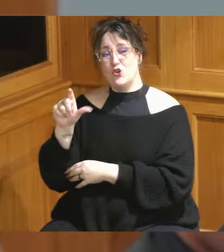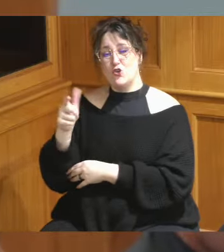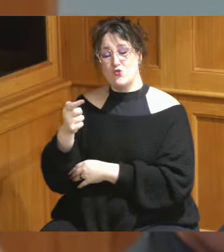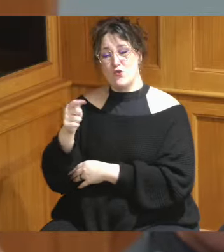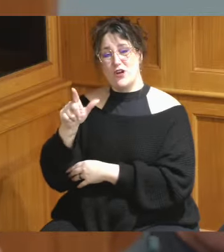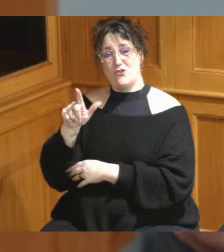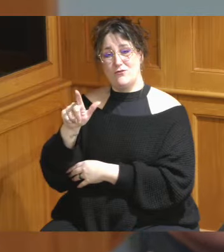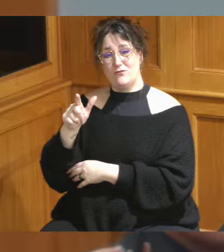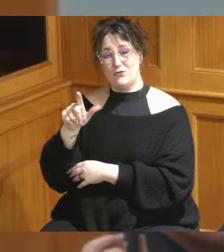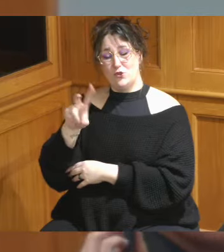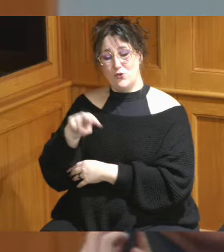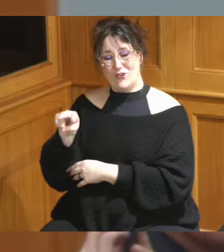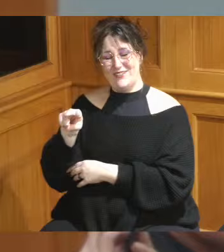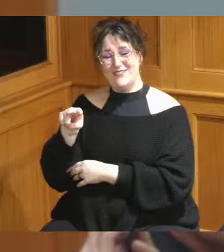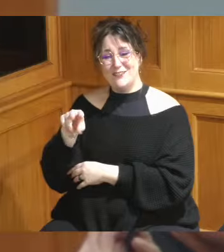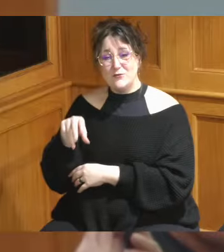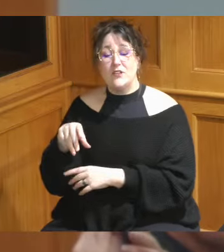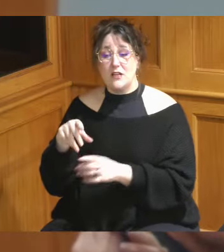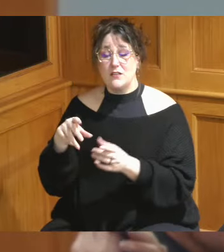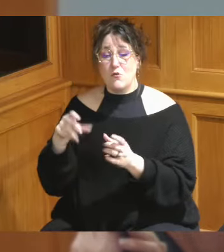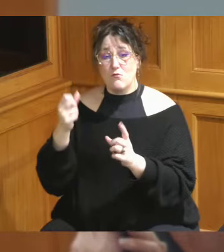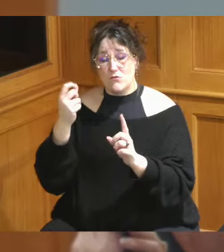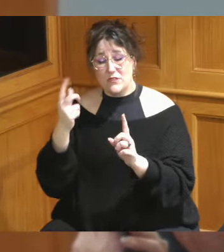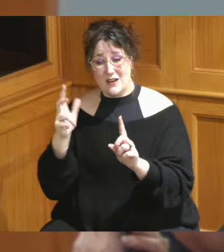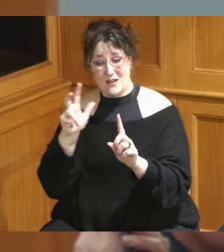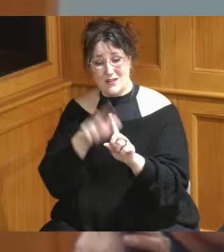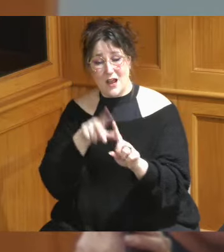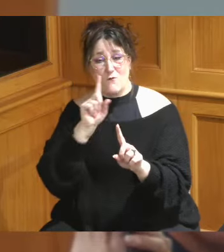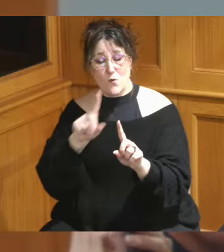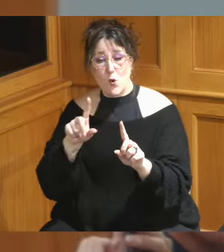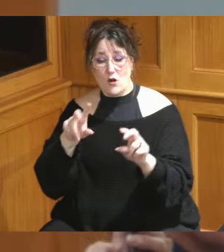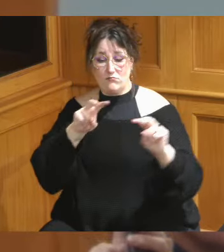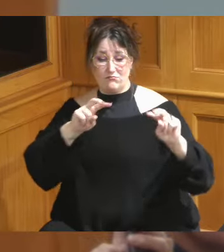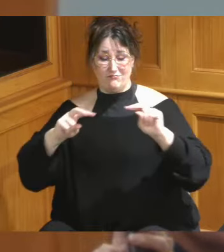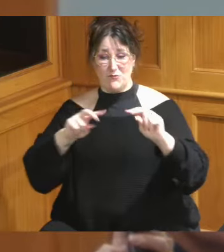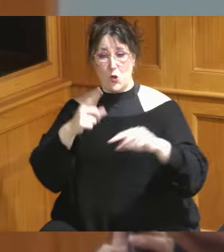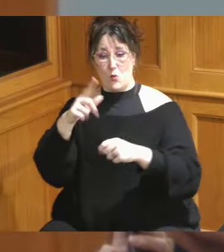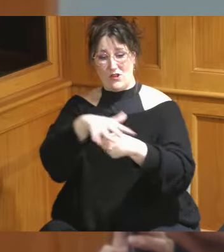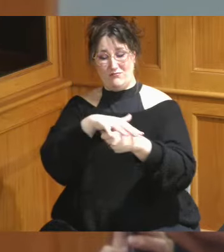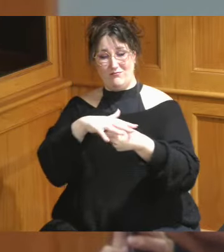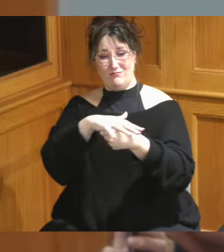lieutenant, he was not only assigned to oversee the operations of a single area in the jail,